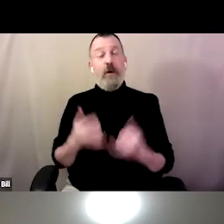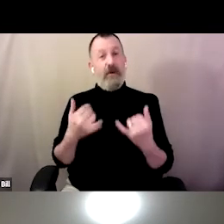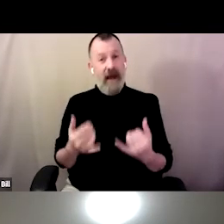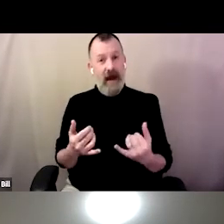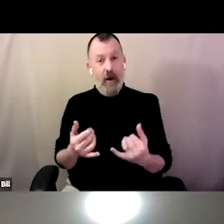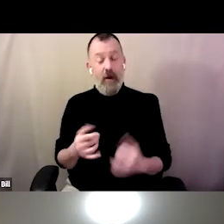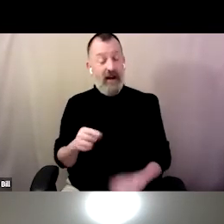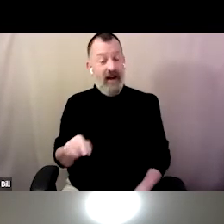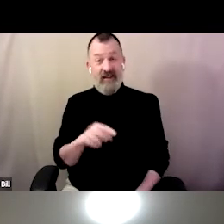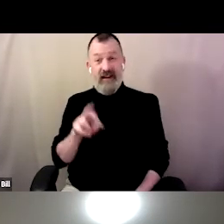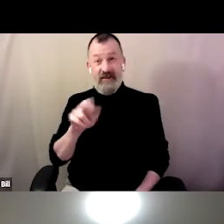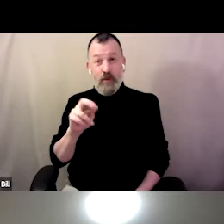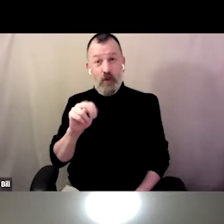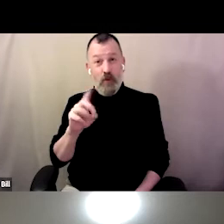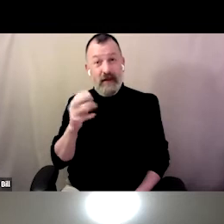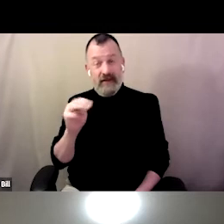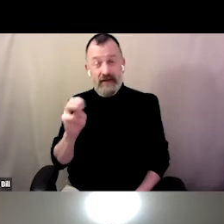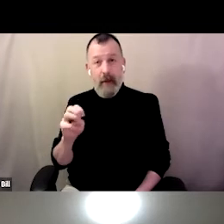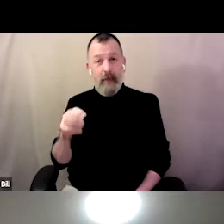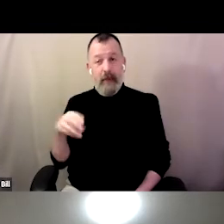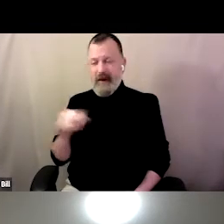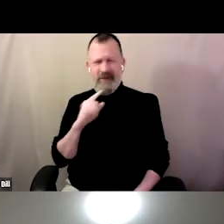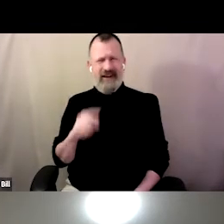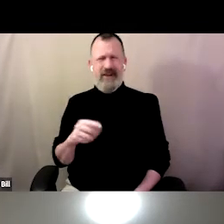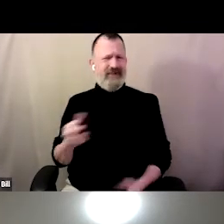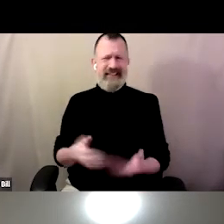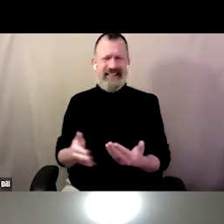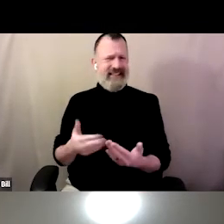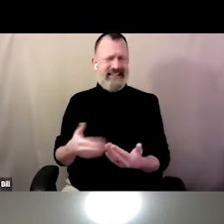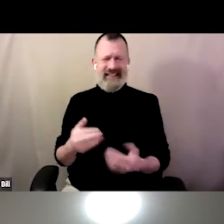payments are routinely in the millions. Some of the initial asks on the hospitals